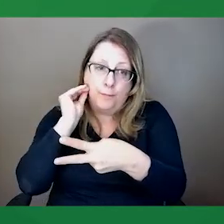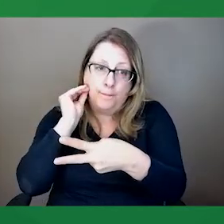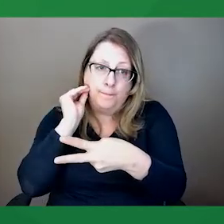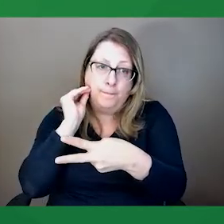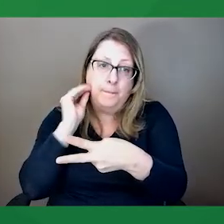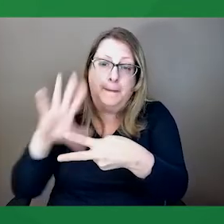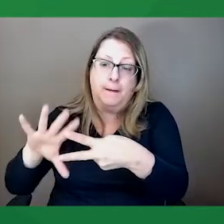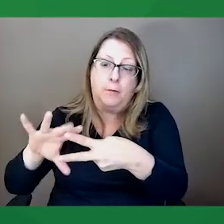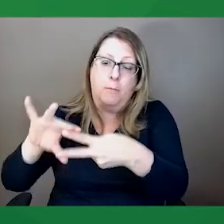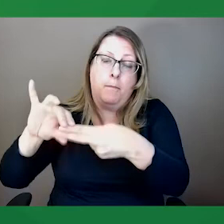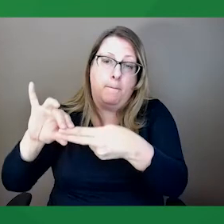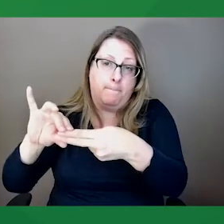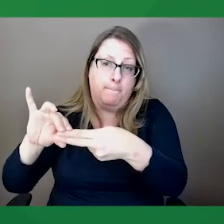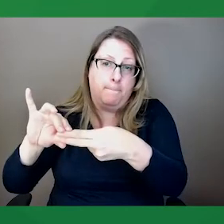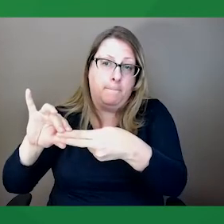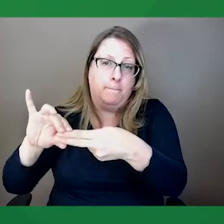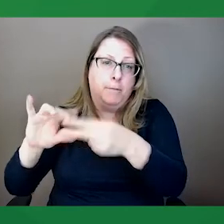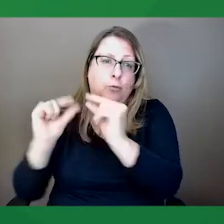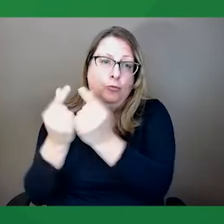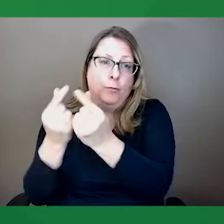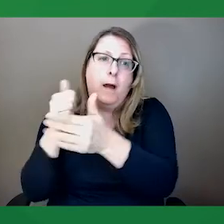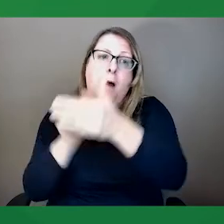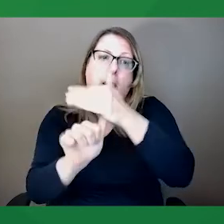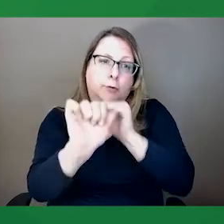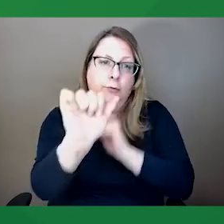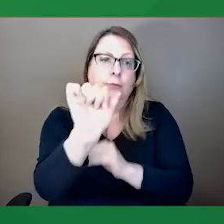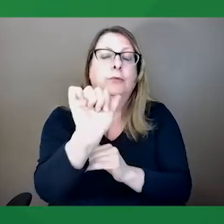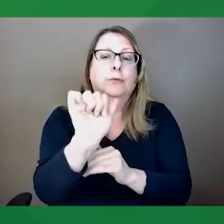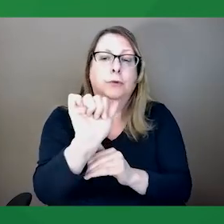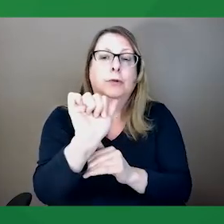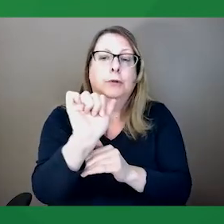So what I'm doing there is grouping those delivery options